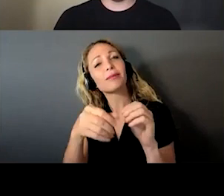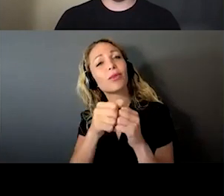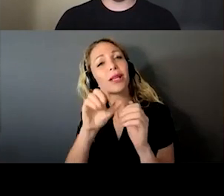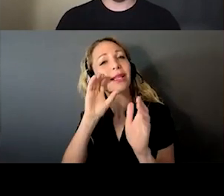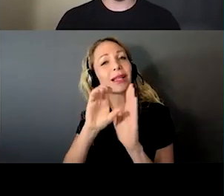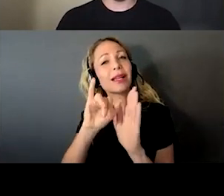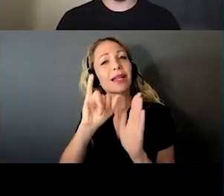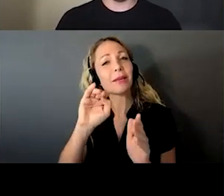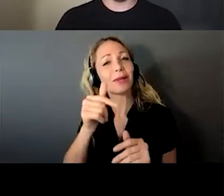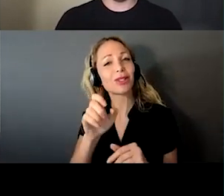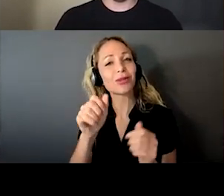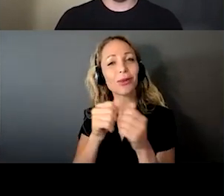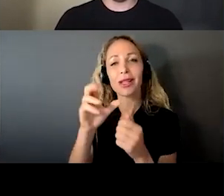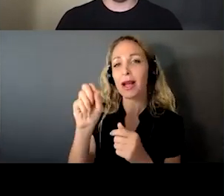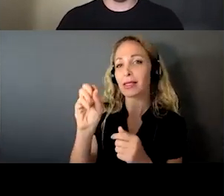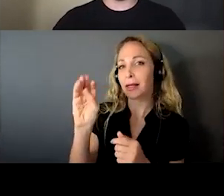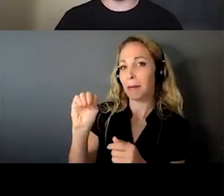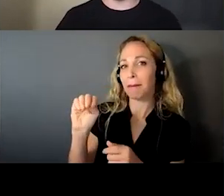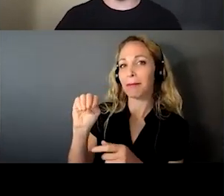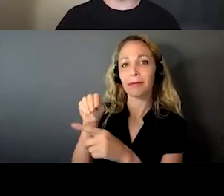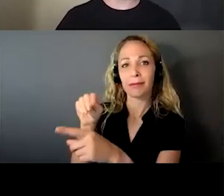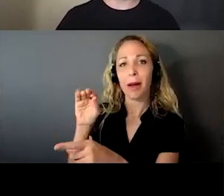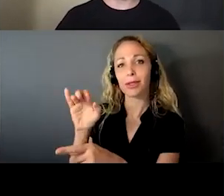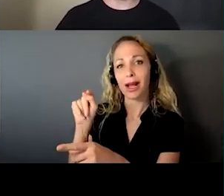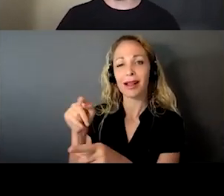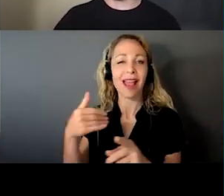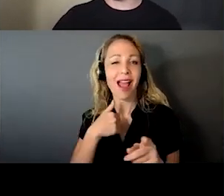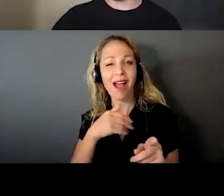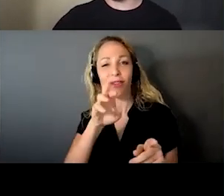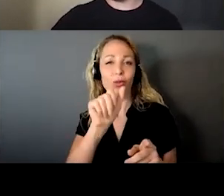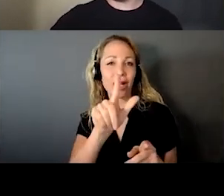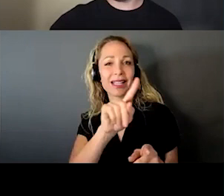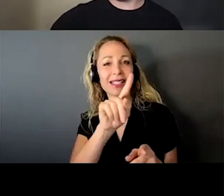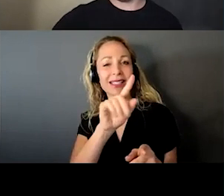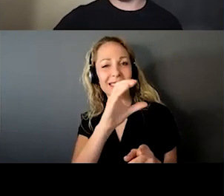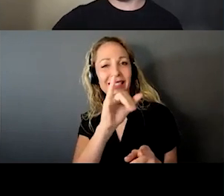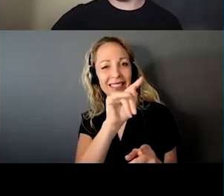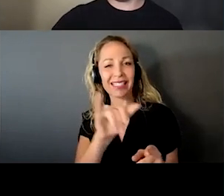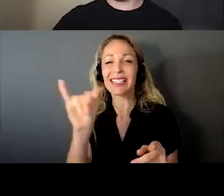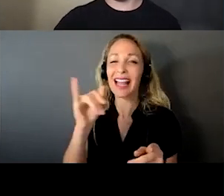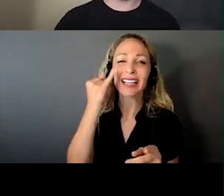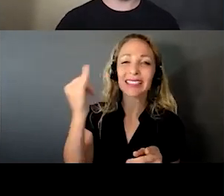WE HAVE AN APP CALLED REAL INDUSTRY AND IT'S LIKE ZEAL OUT OF THE BOX, AND I WILL SHARE MY SCREEN.